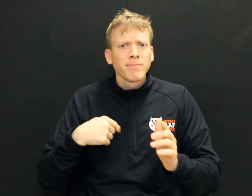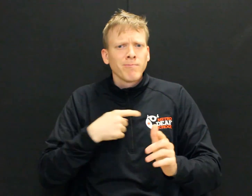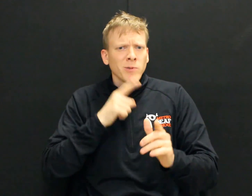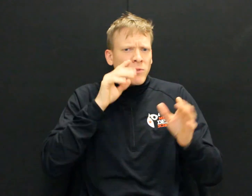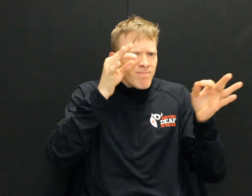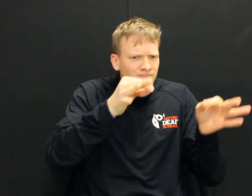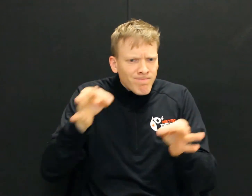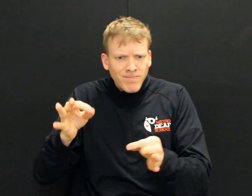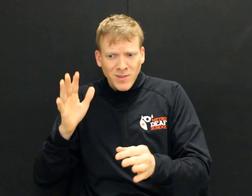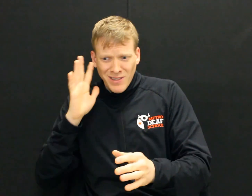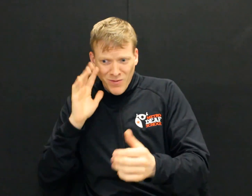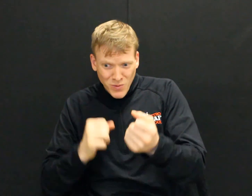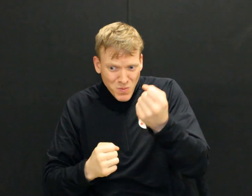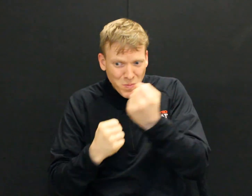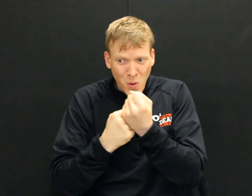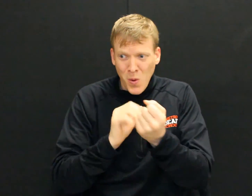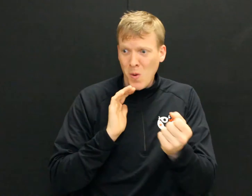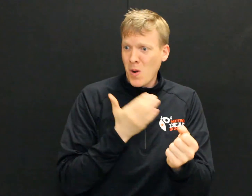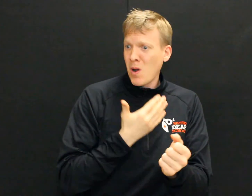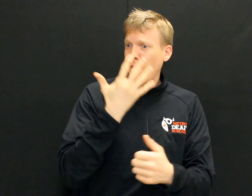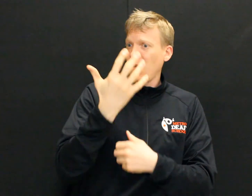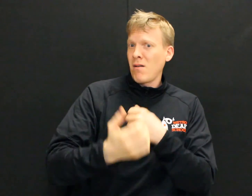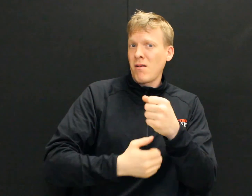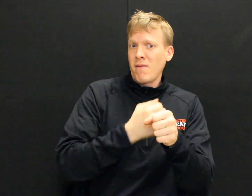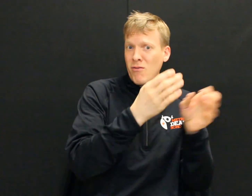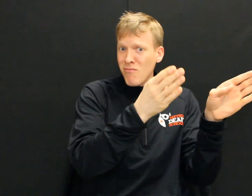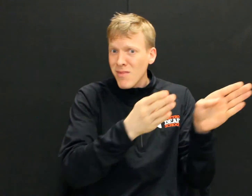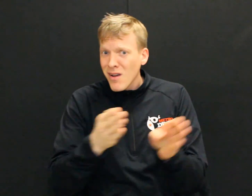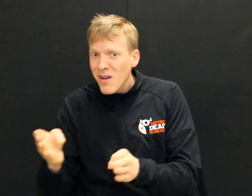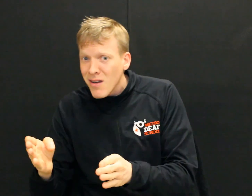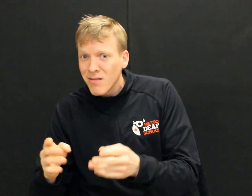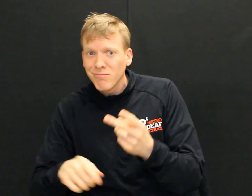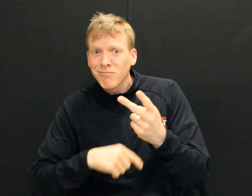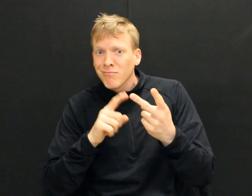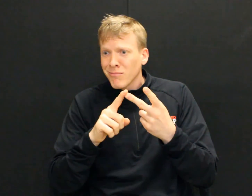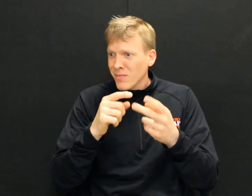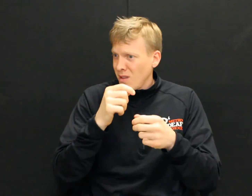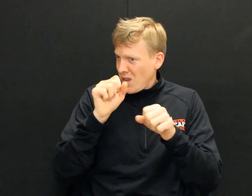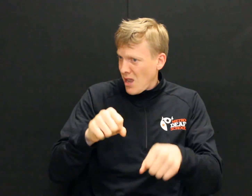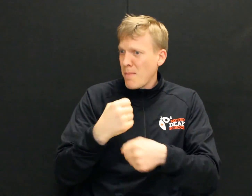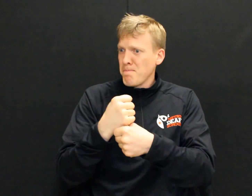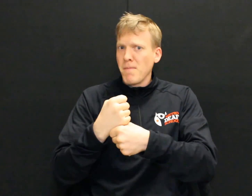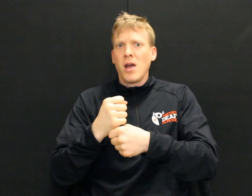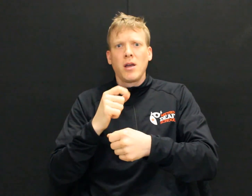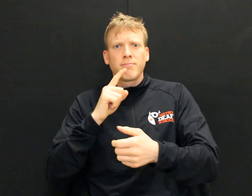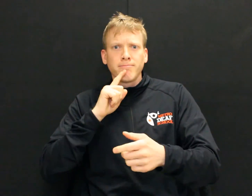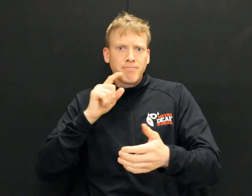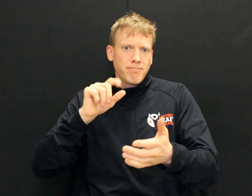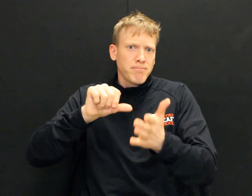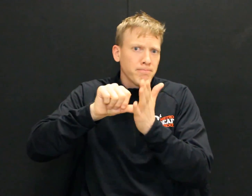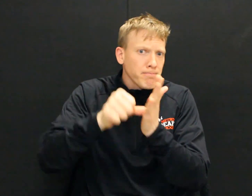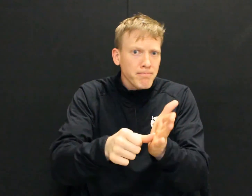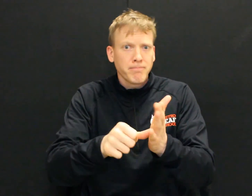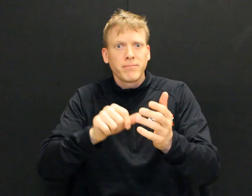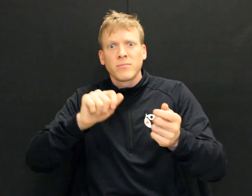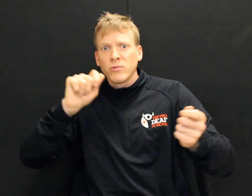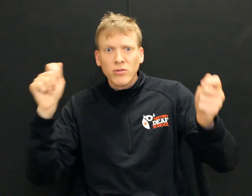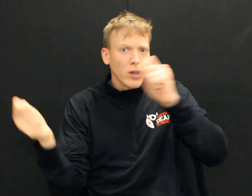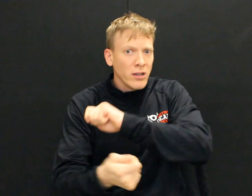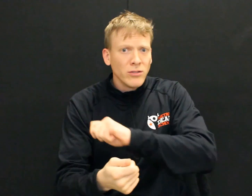we determine if they will support our strategic plan and make measurable change